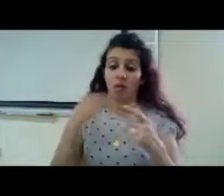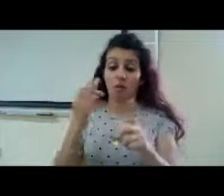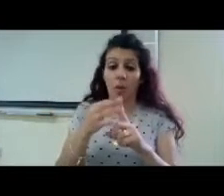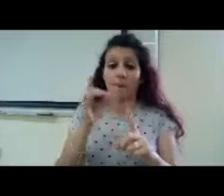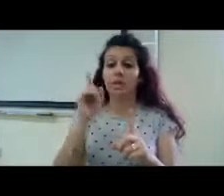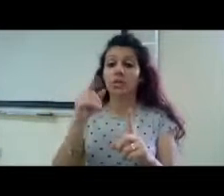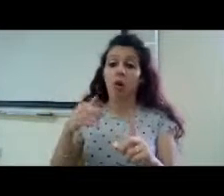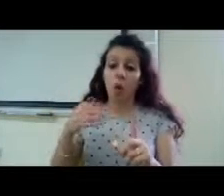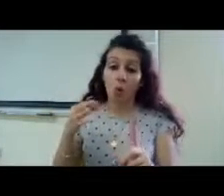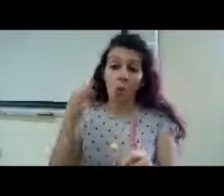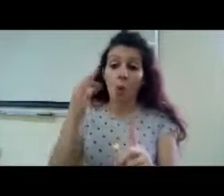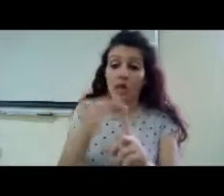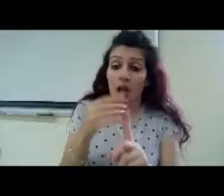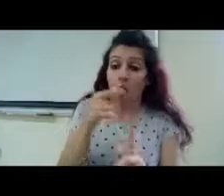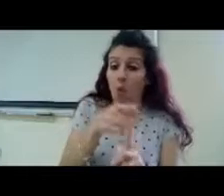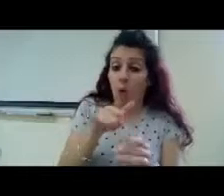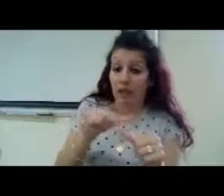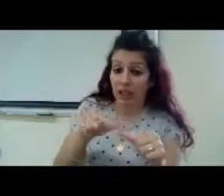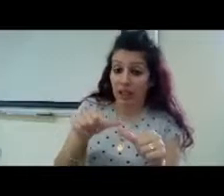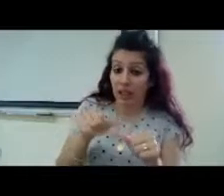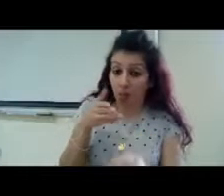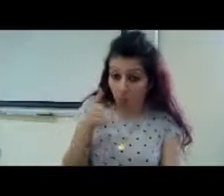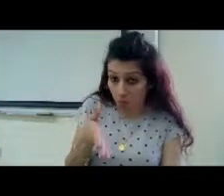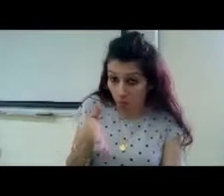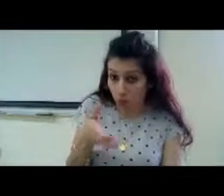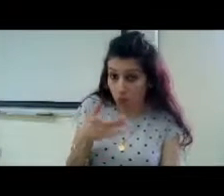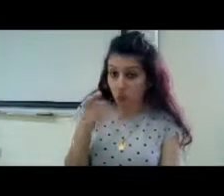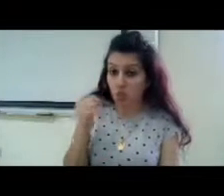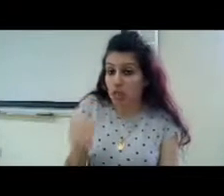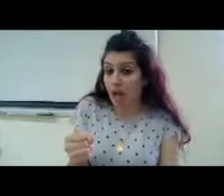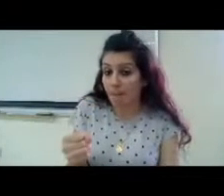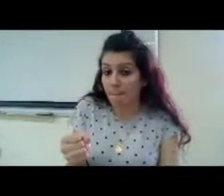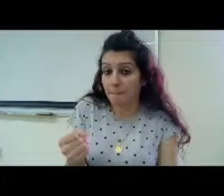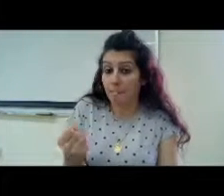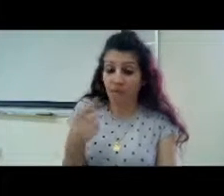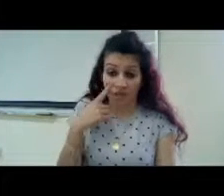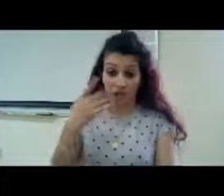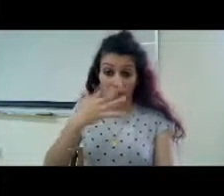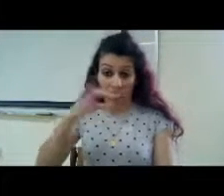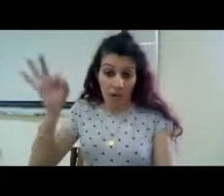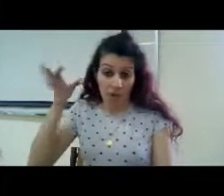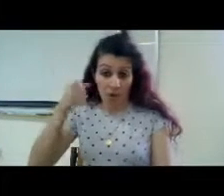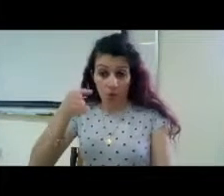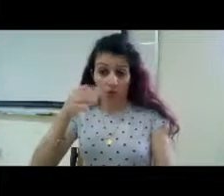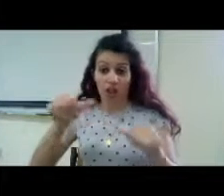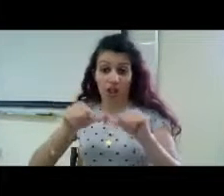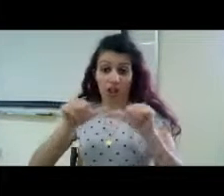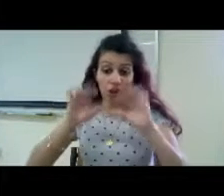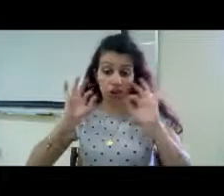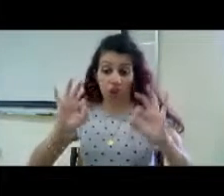use that those principles tomorrow the global education monitoring report on